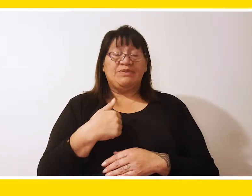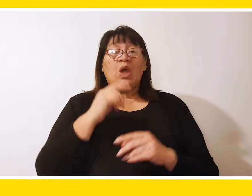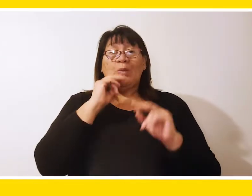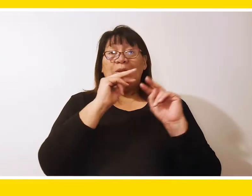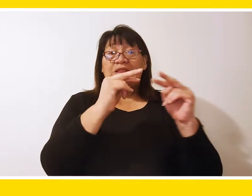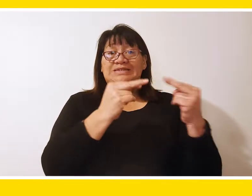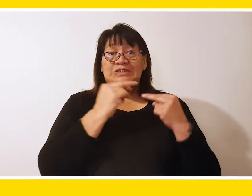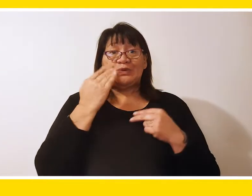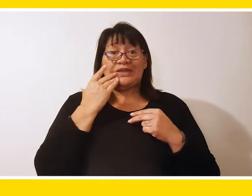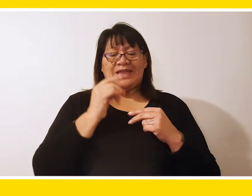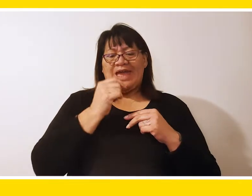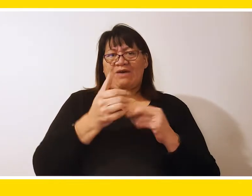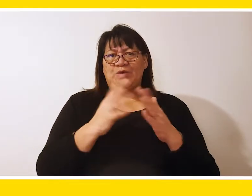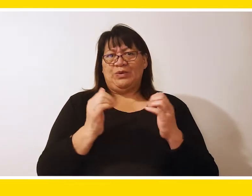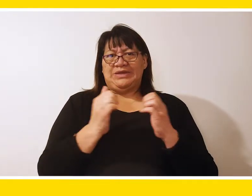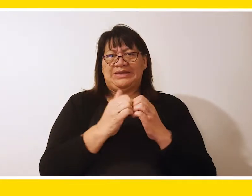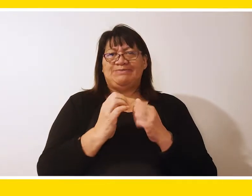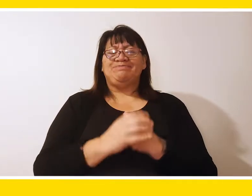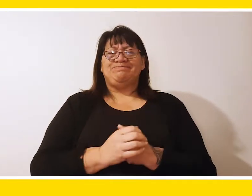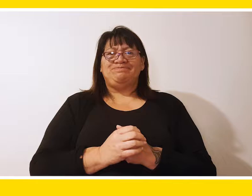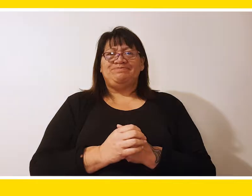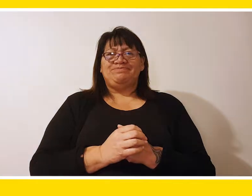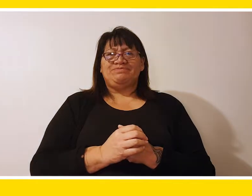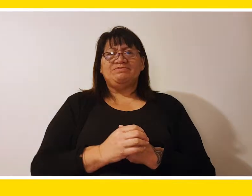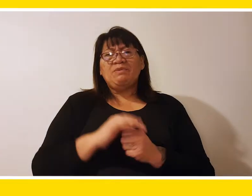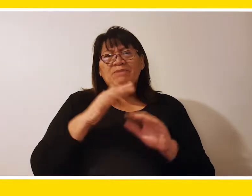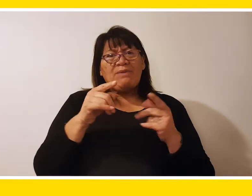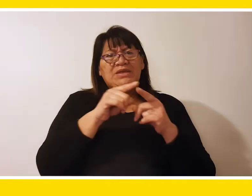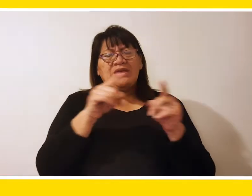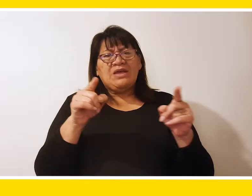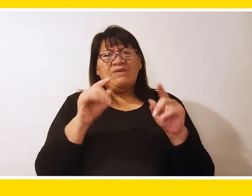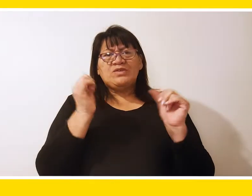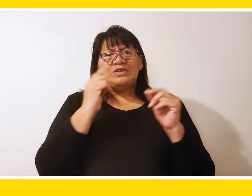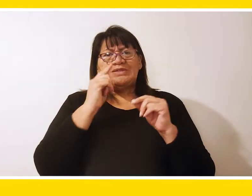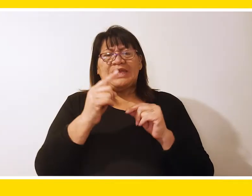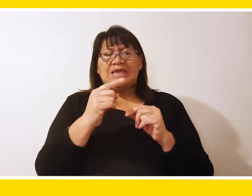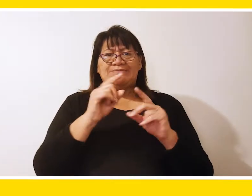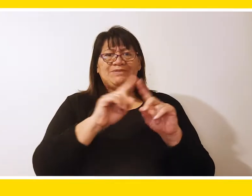We'll reassess the situation after the weekend. You may have noticed that businesses around